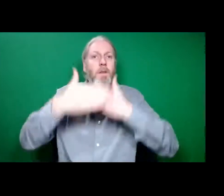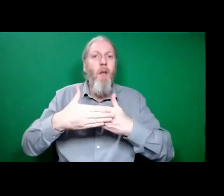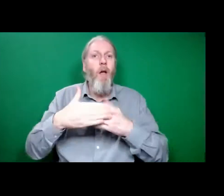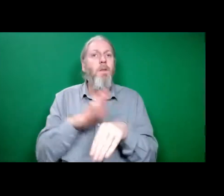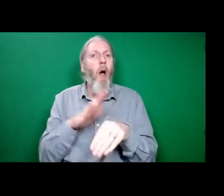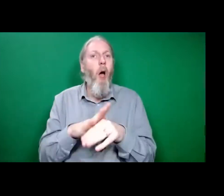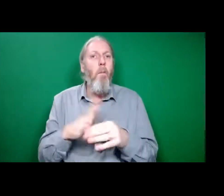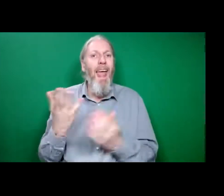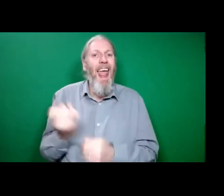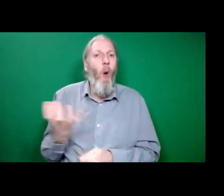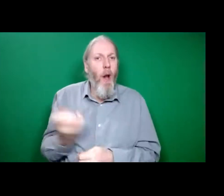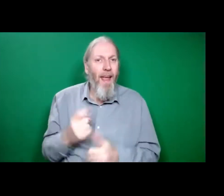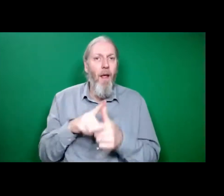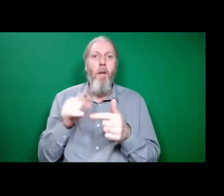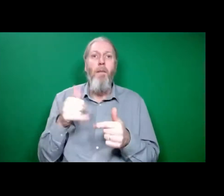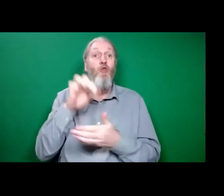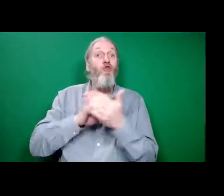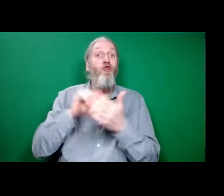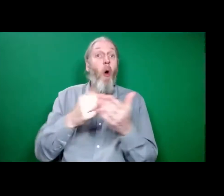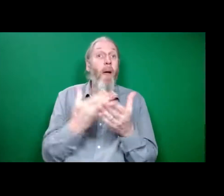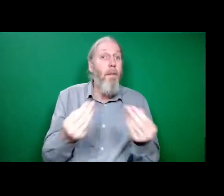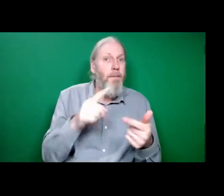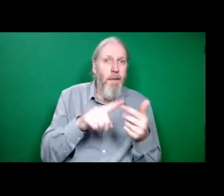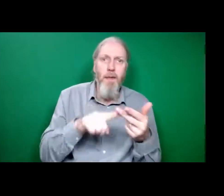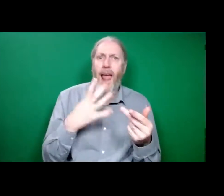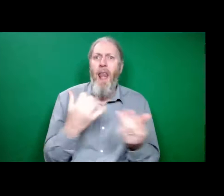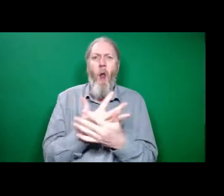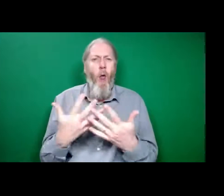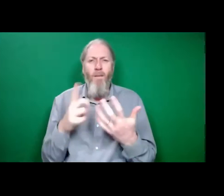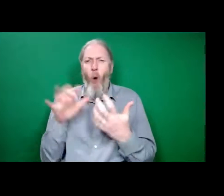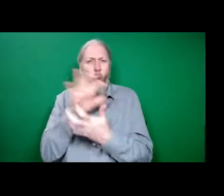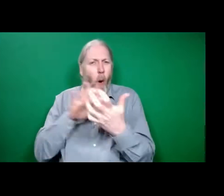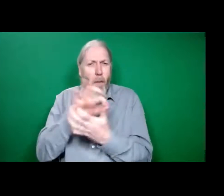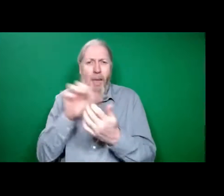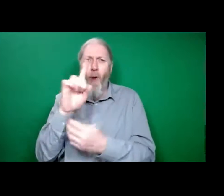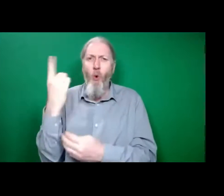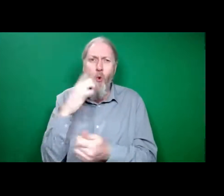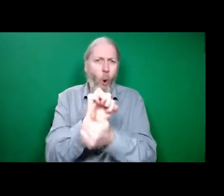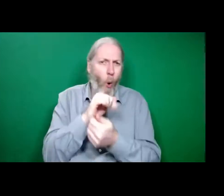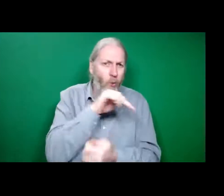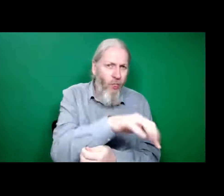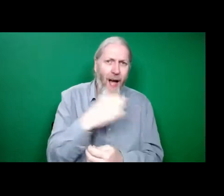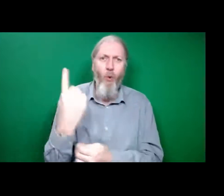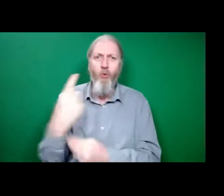but has really accelerated over the past two years. Something that is unique to this report is its very